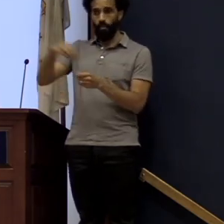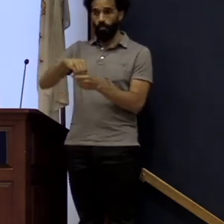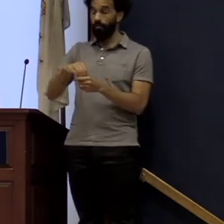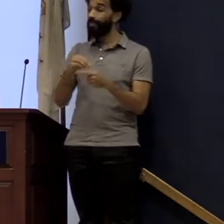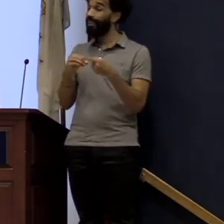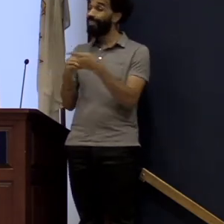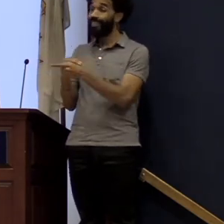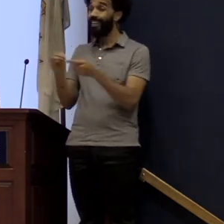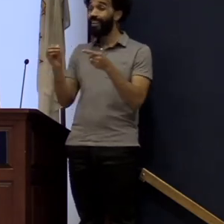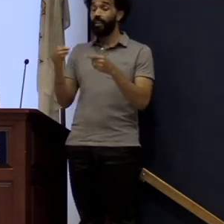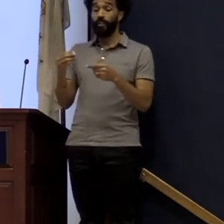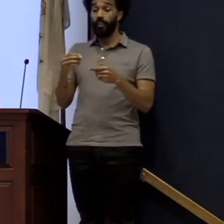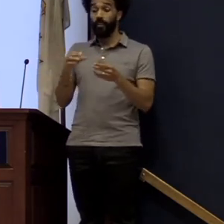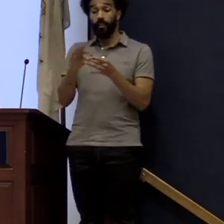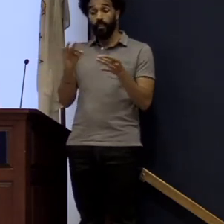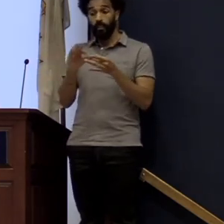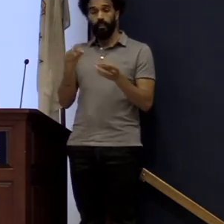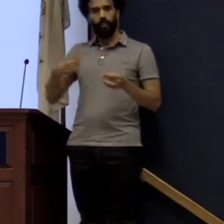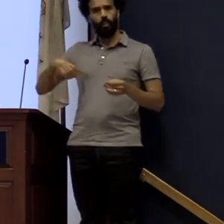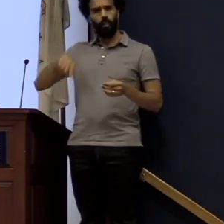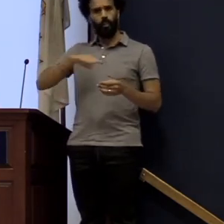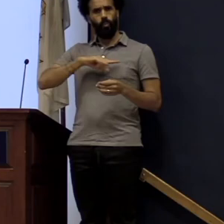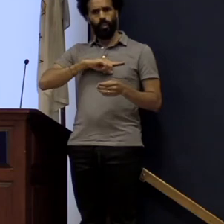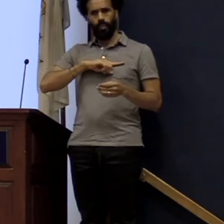Because it is not our tradition to be underrepresented